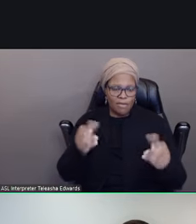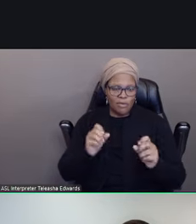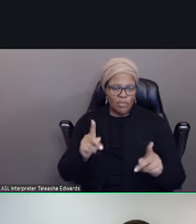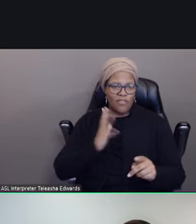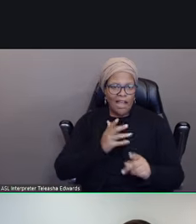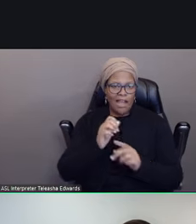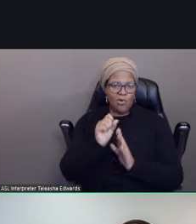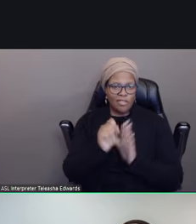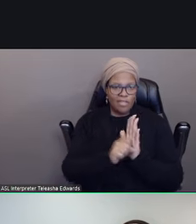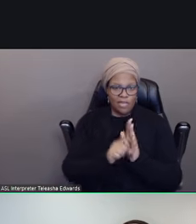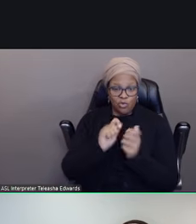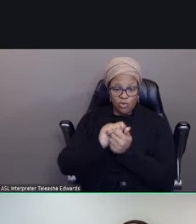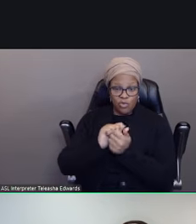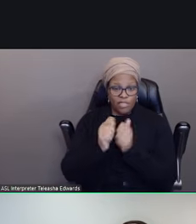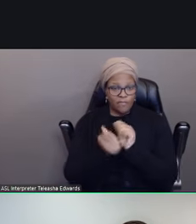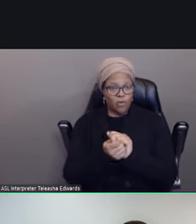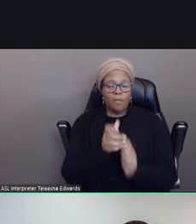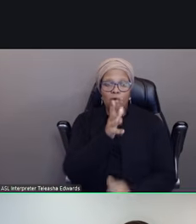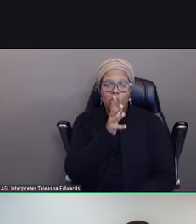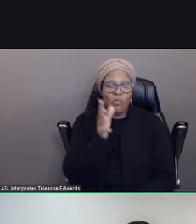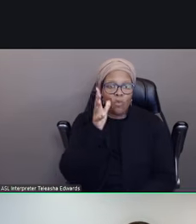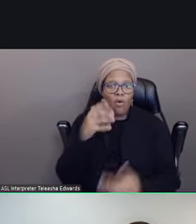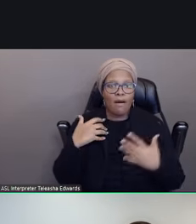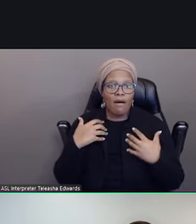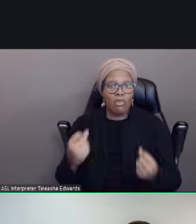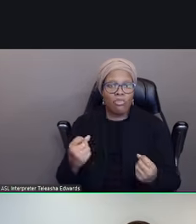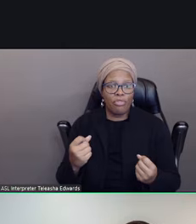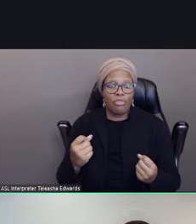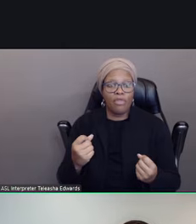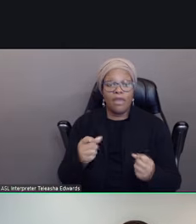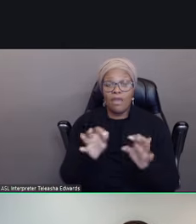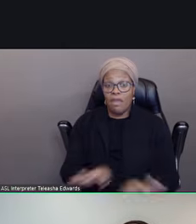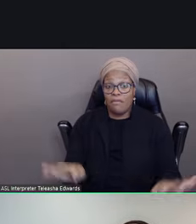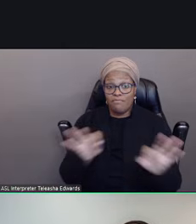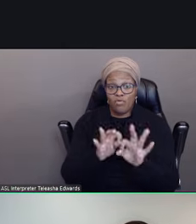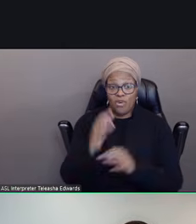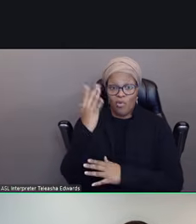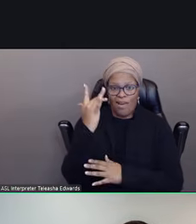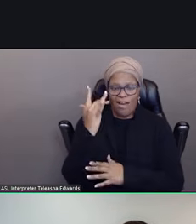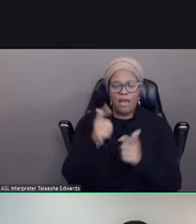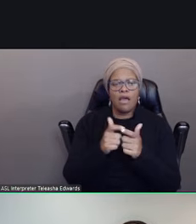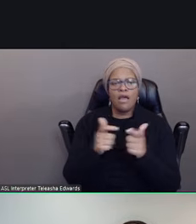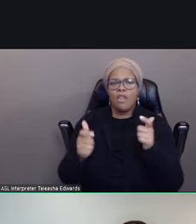rural health. This is especially important given the large size of our rural population,